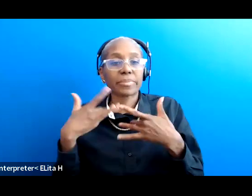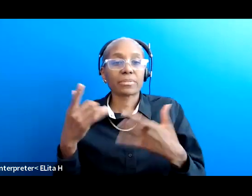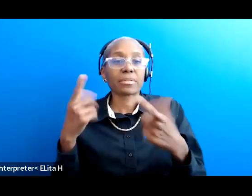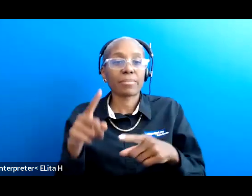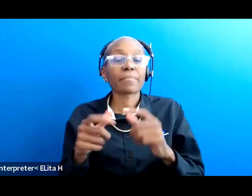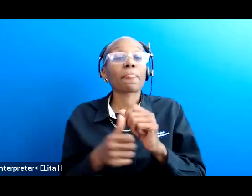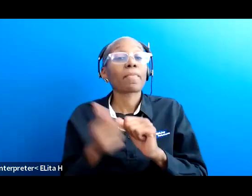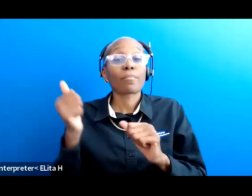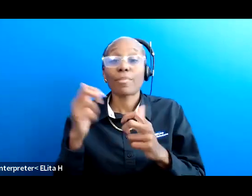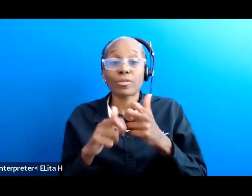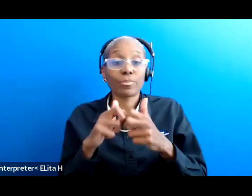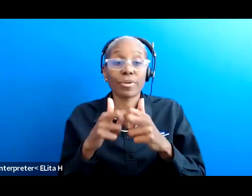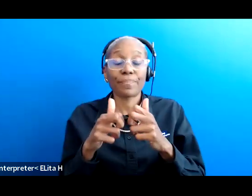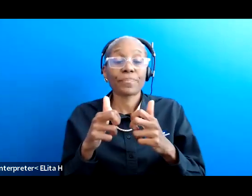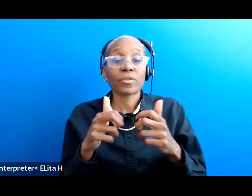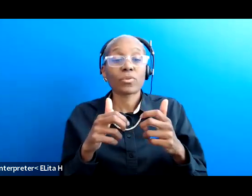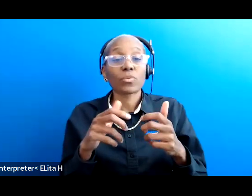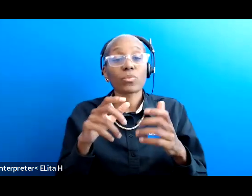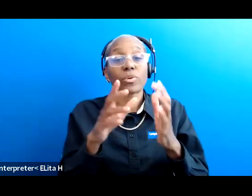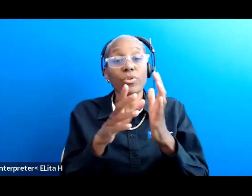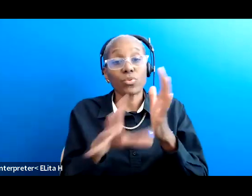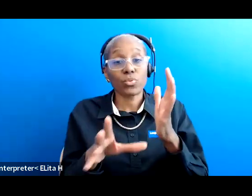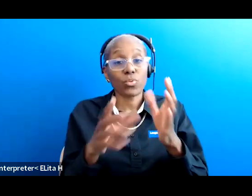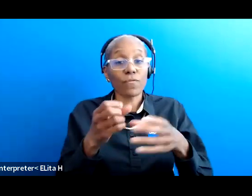Most of the problem with removing stool from the bowel comes from the